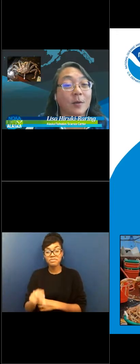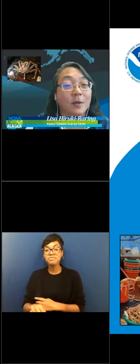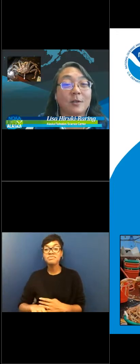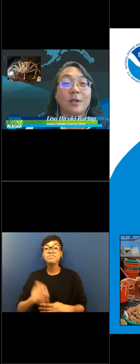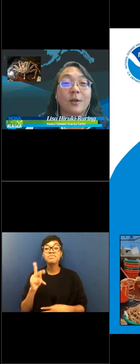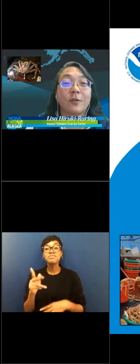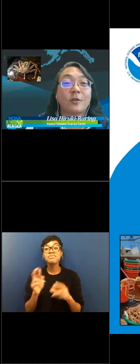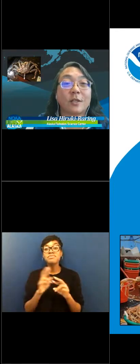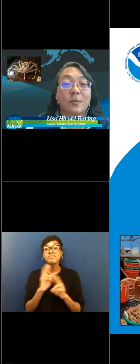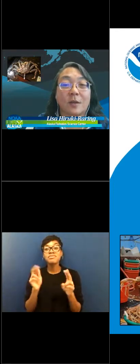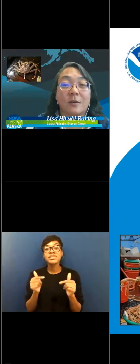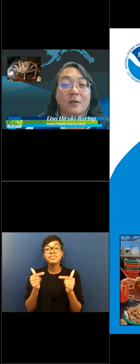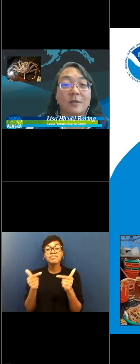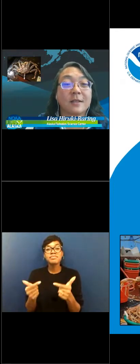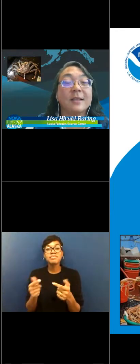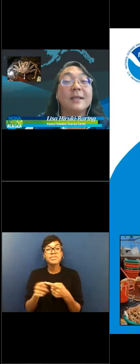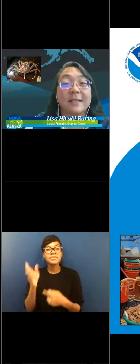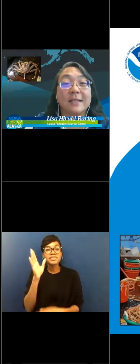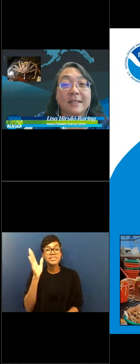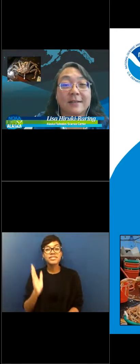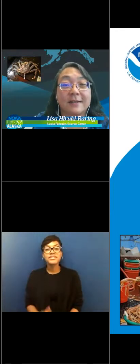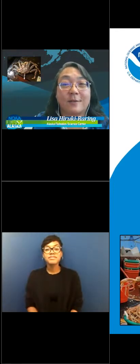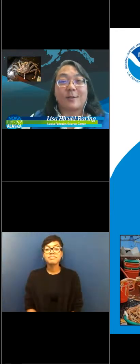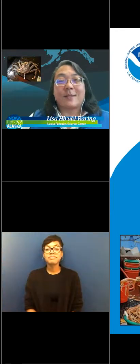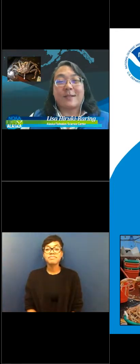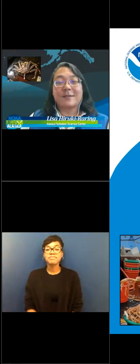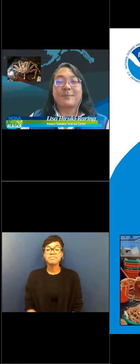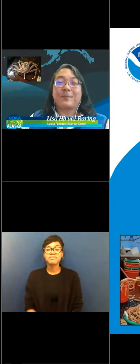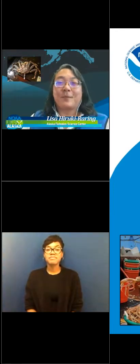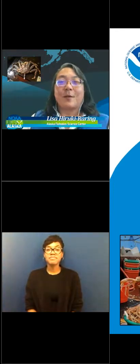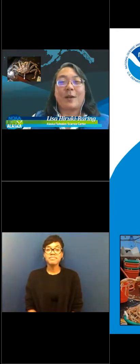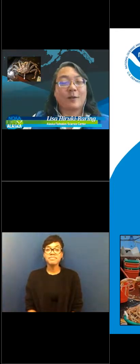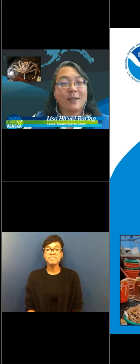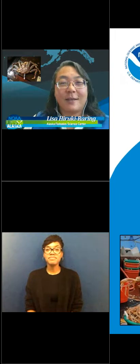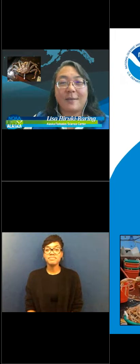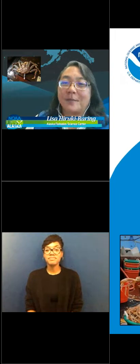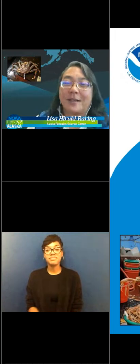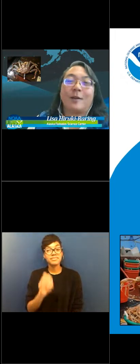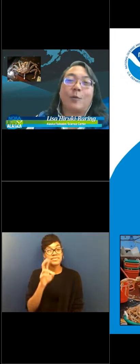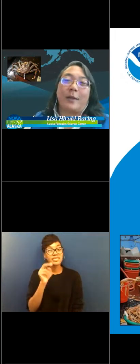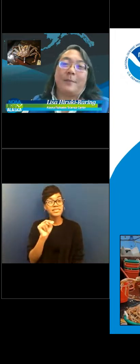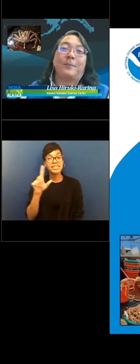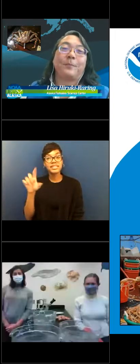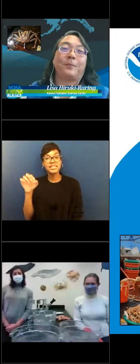So I'm going to turn it over to our speakers to introduce themselves, so Erin and Leah, take it away.